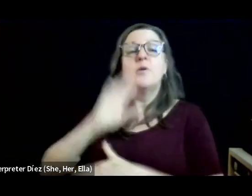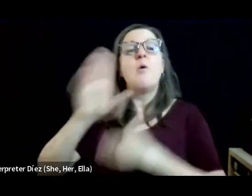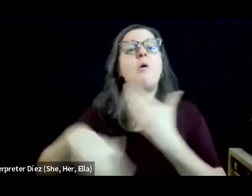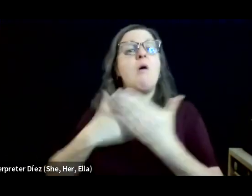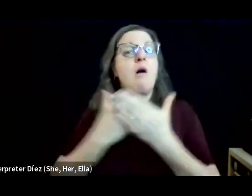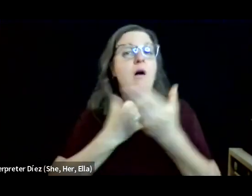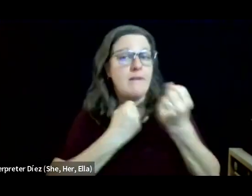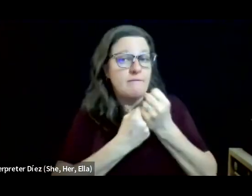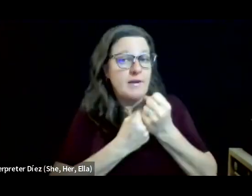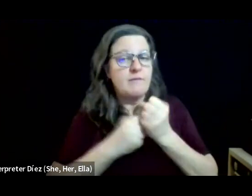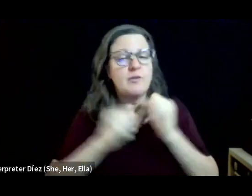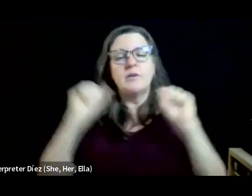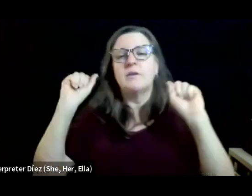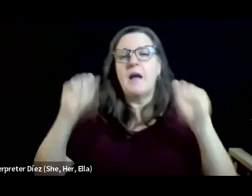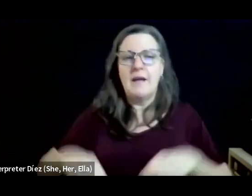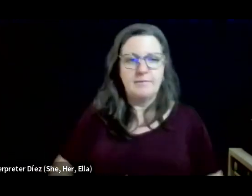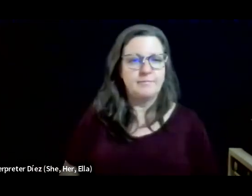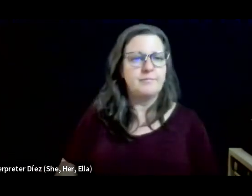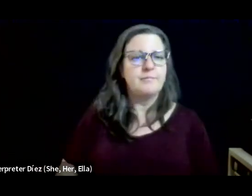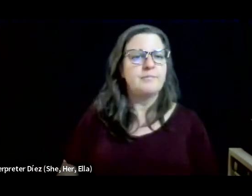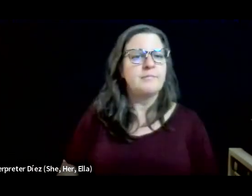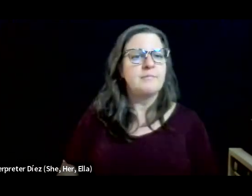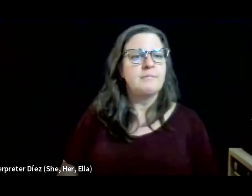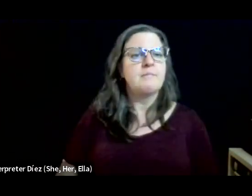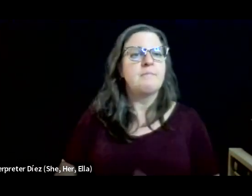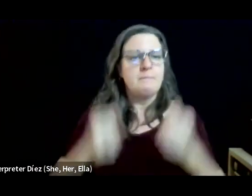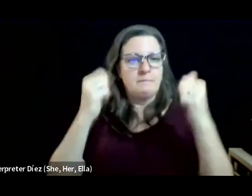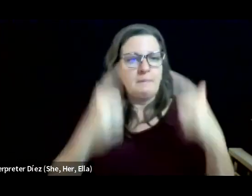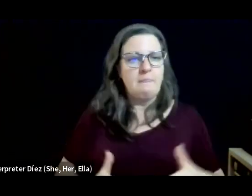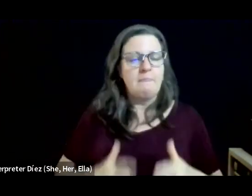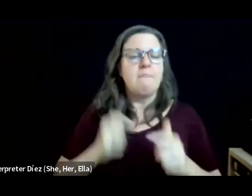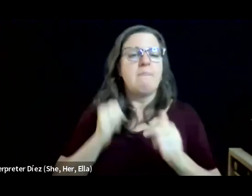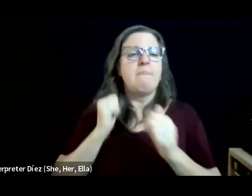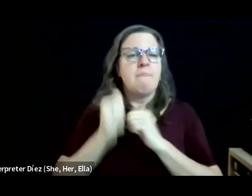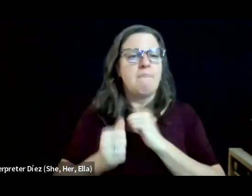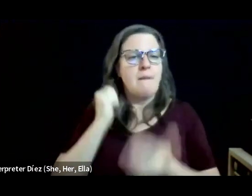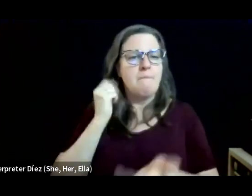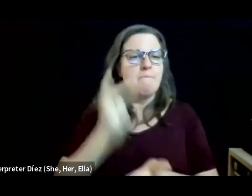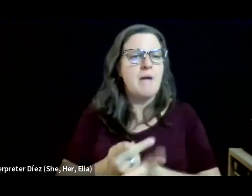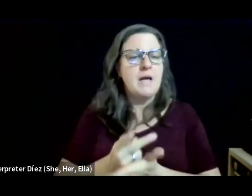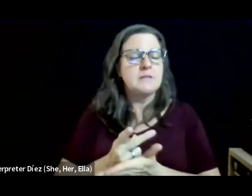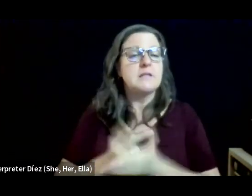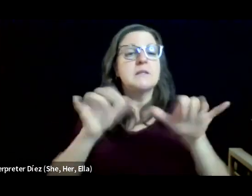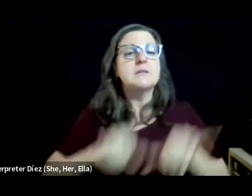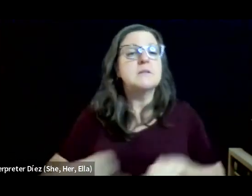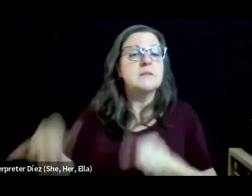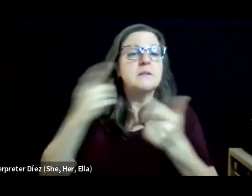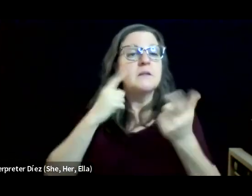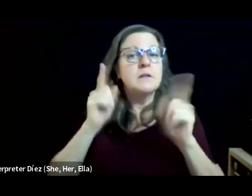Aye. Okay. Passes unanimously. Was that a yes, on your part, Mr. Rives?